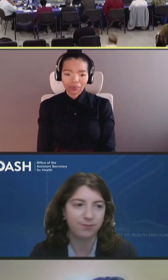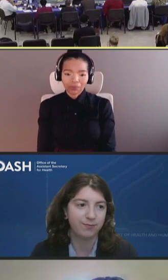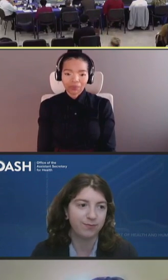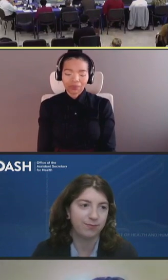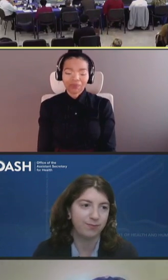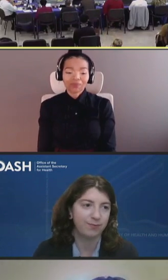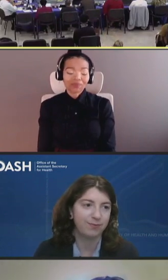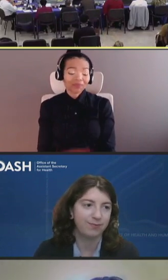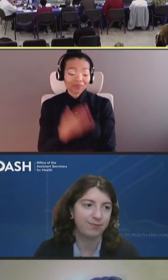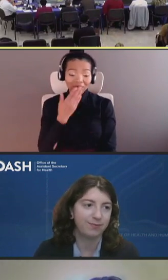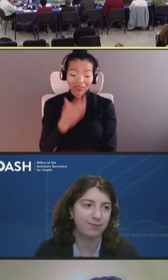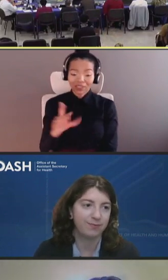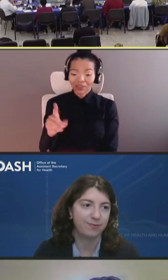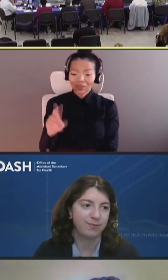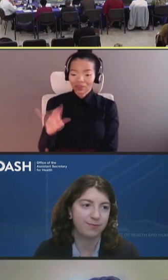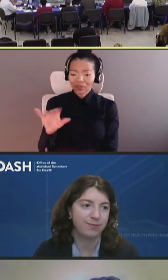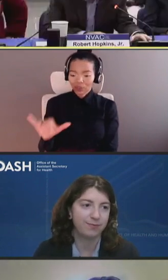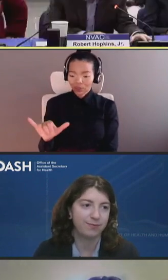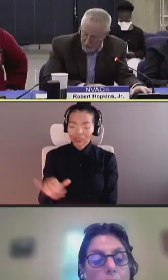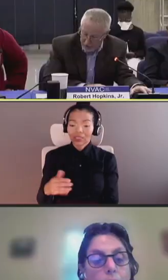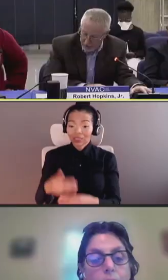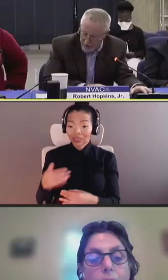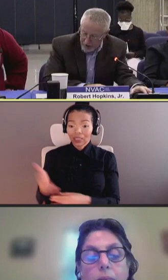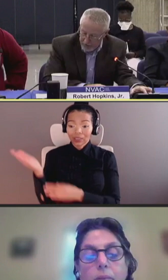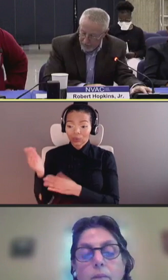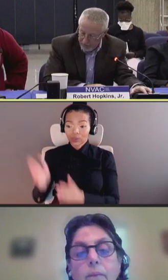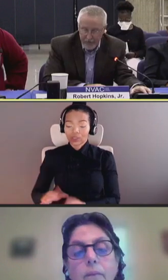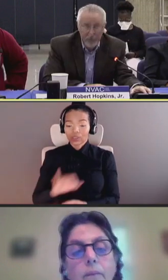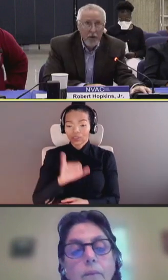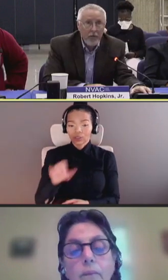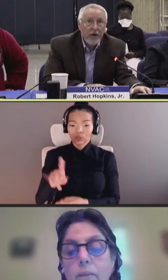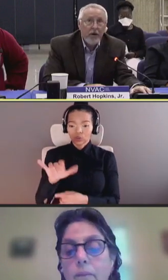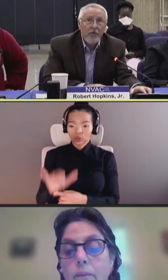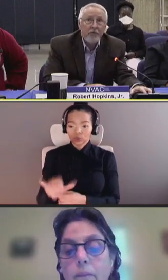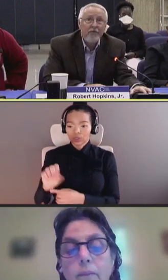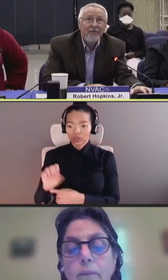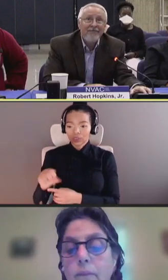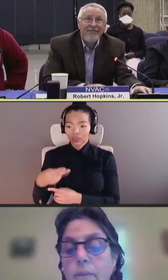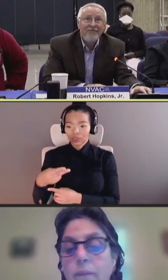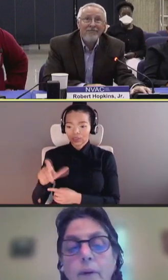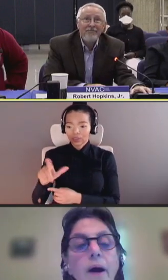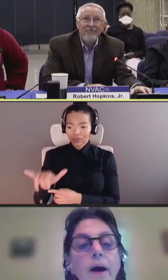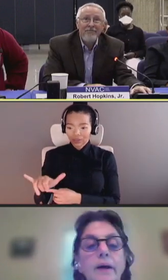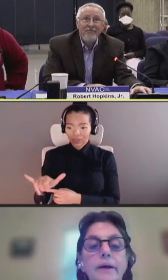Darcy. Our next presenter is Dr. Judy Shlay from Denver Public Health.